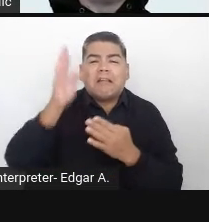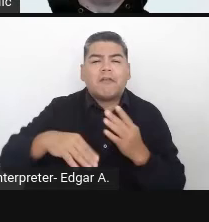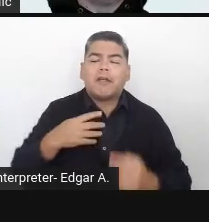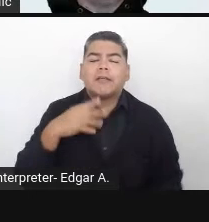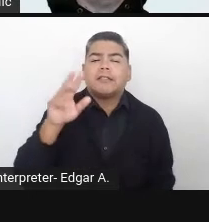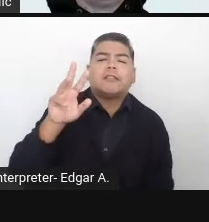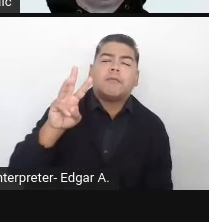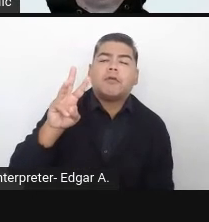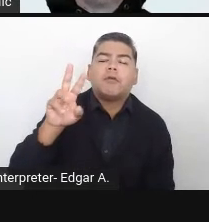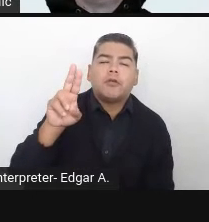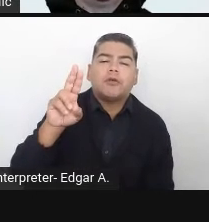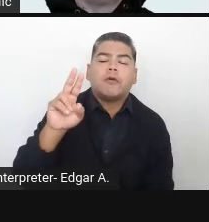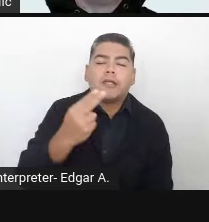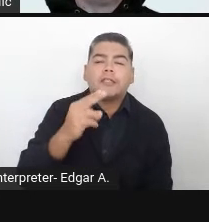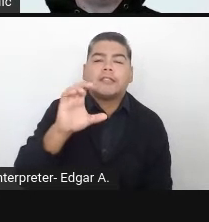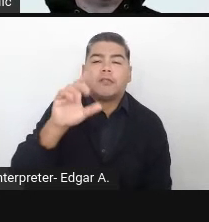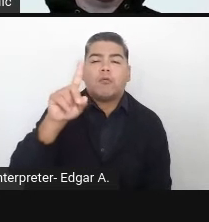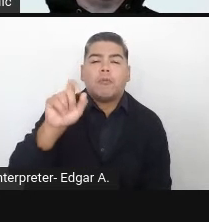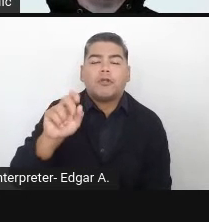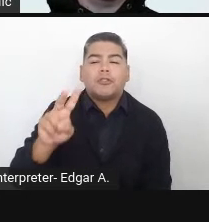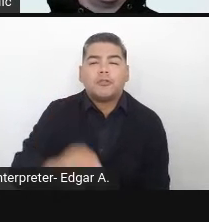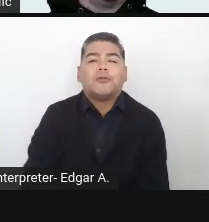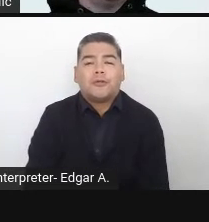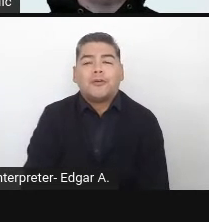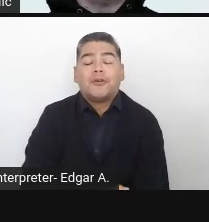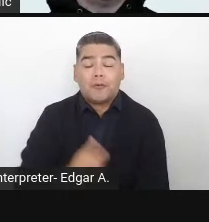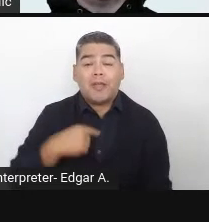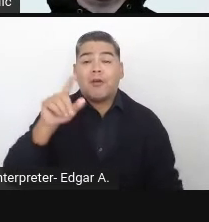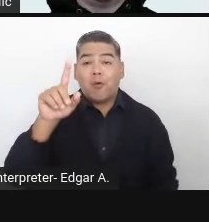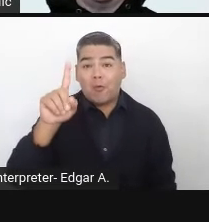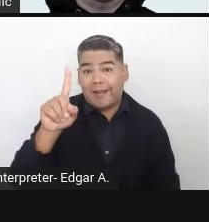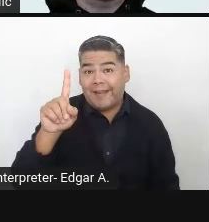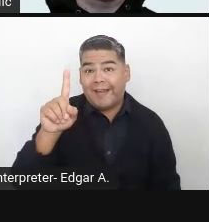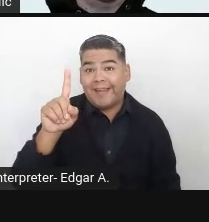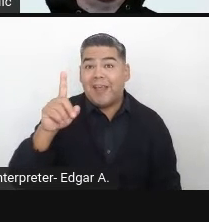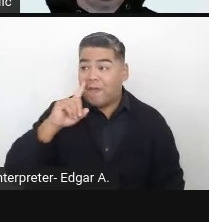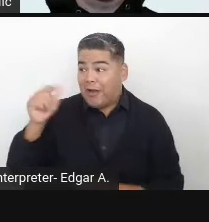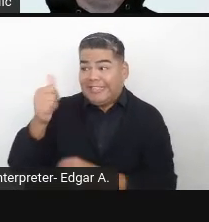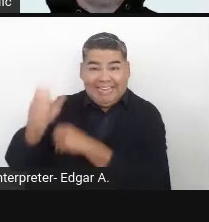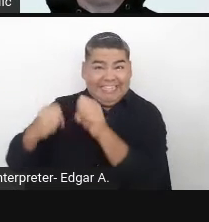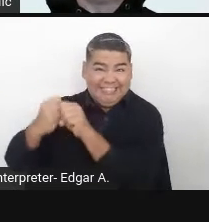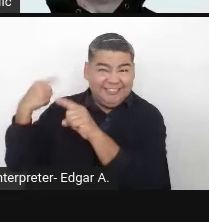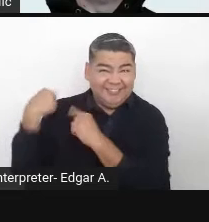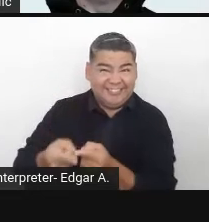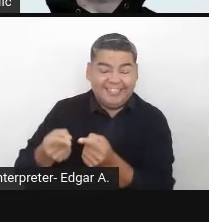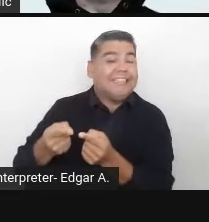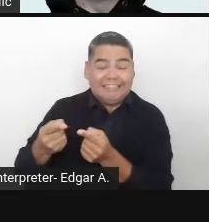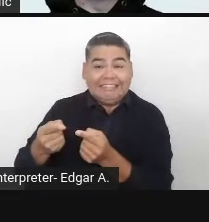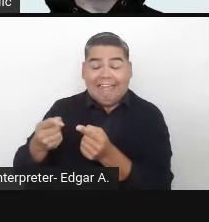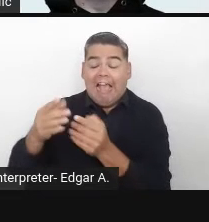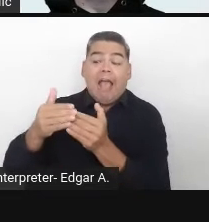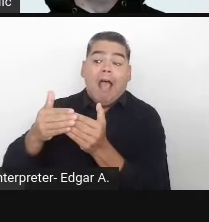We had WCAG 1 for nearly 10 years. Then we got WCAG 2.